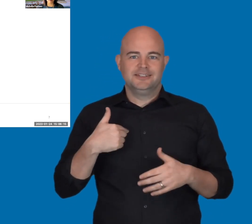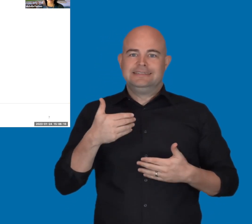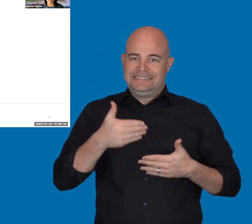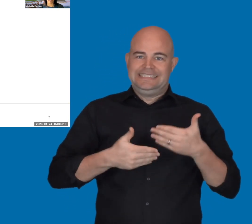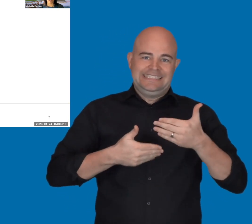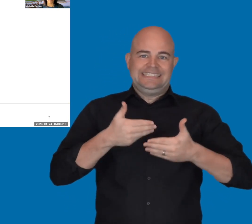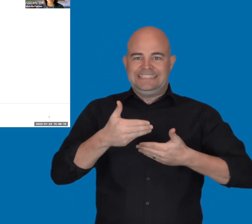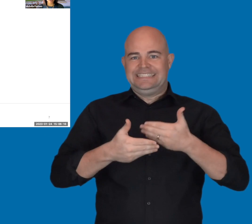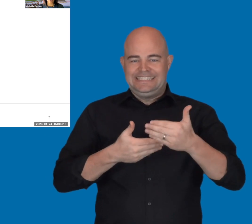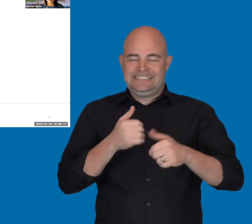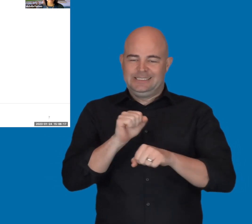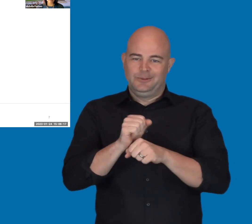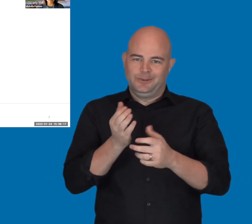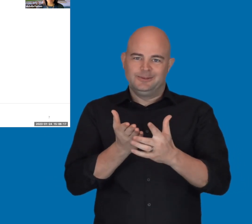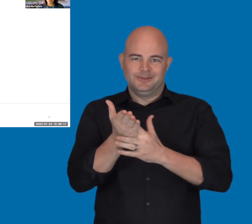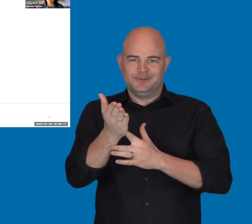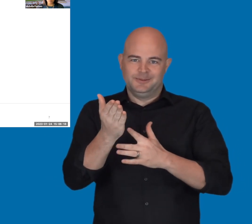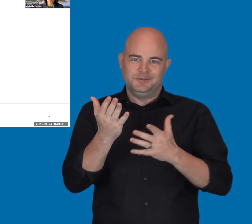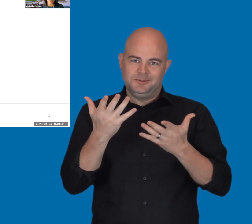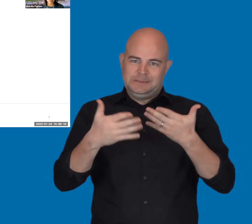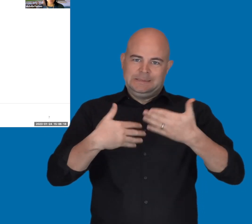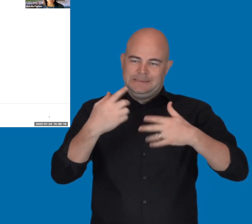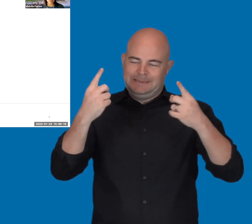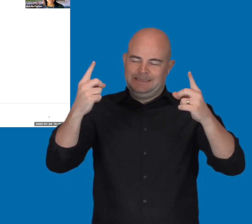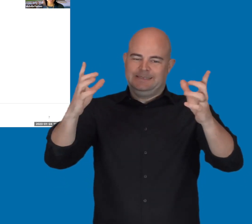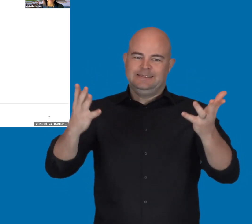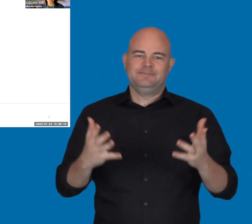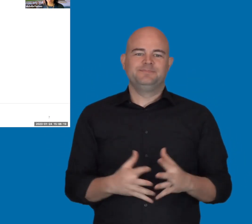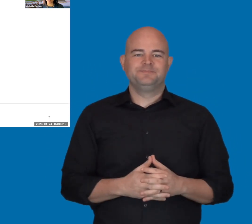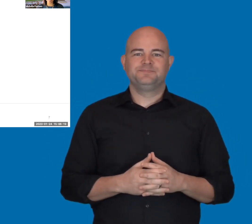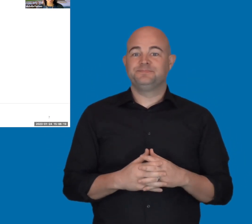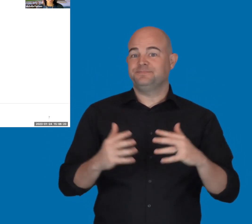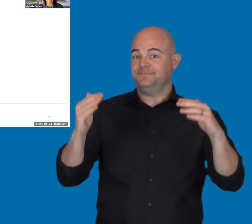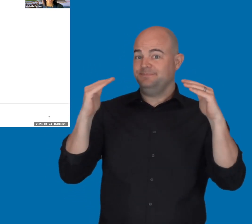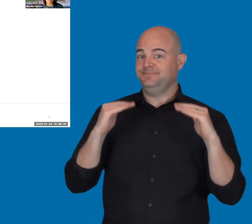how are we going to put the modules together? Where are we going to find the content?